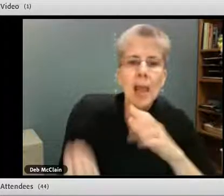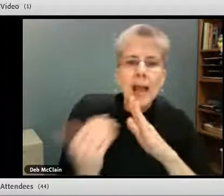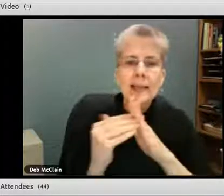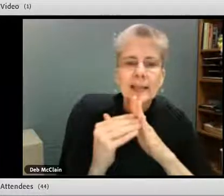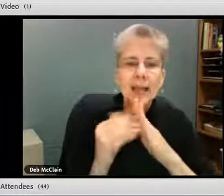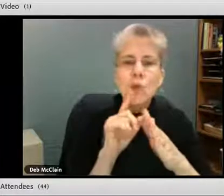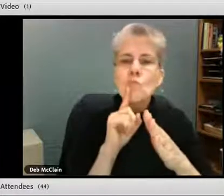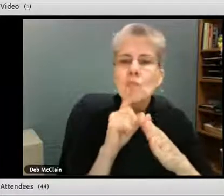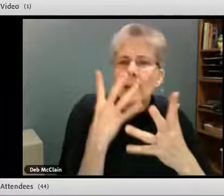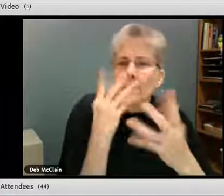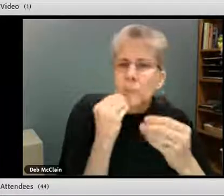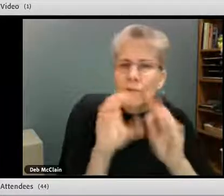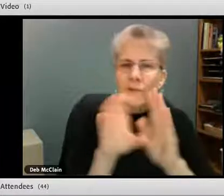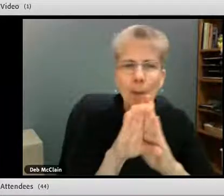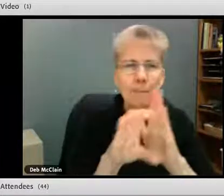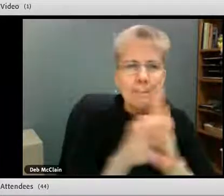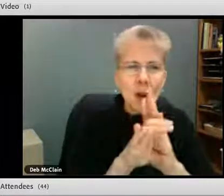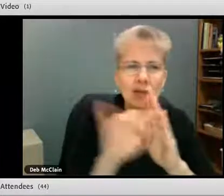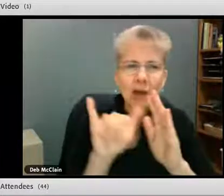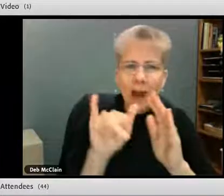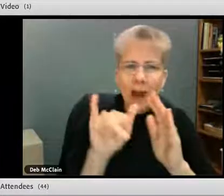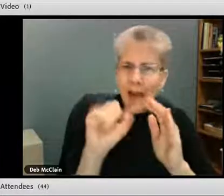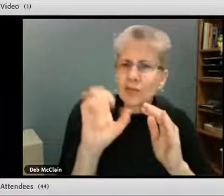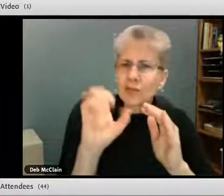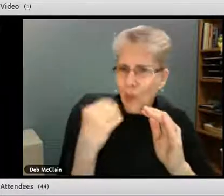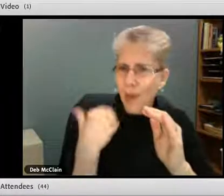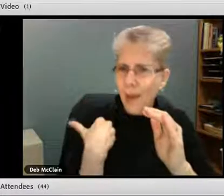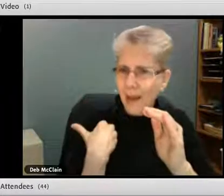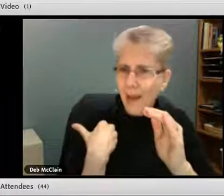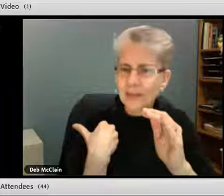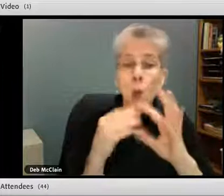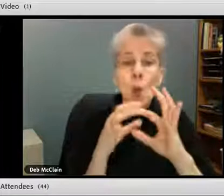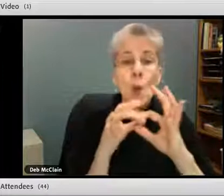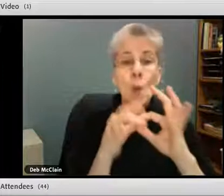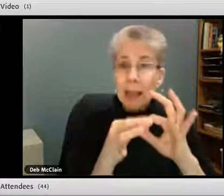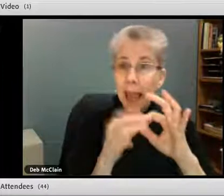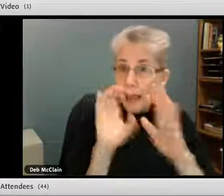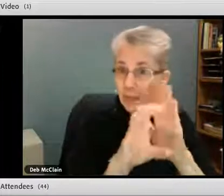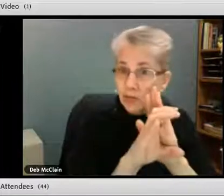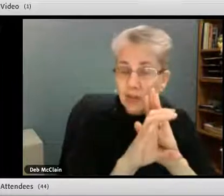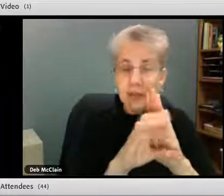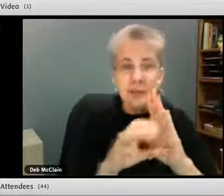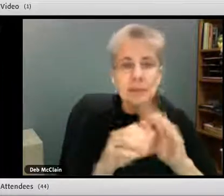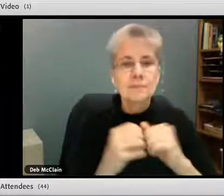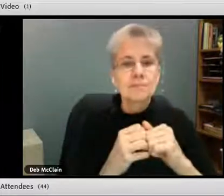Again, related images. Not quite as depth, but really high-quality images